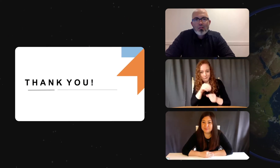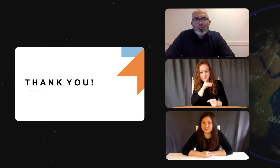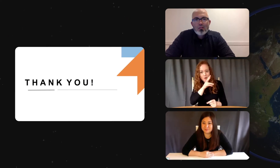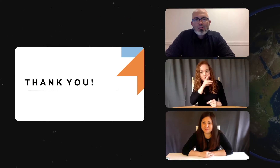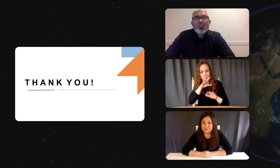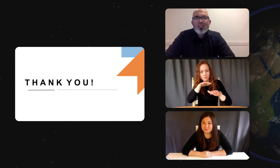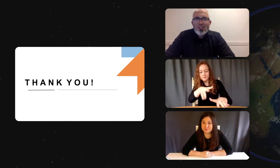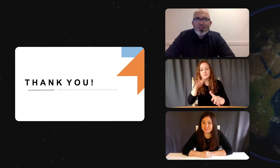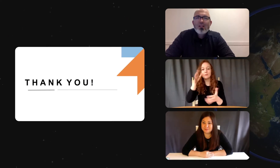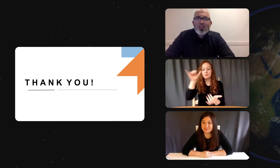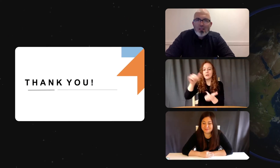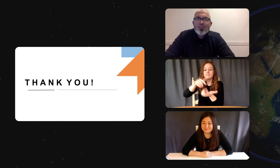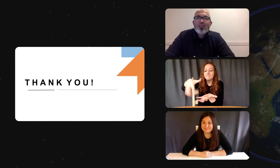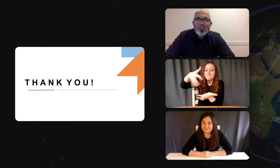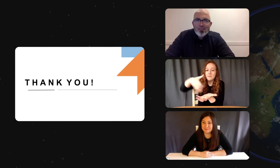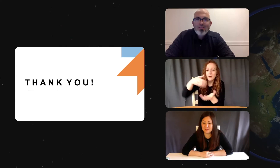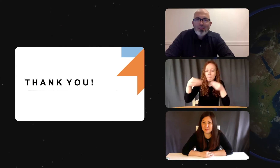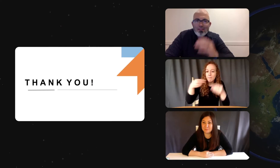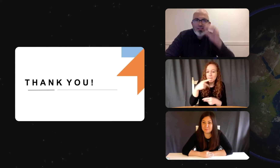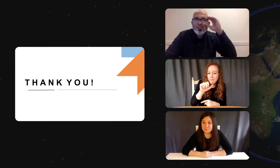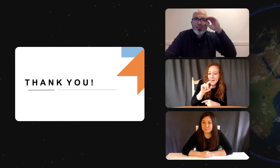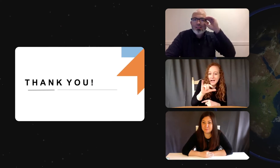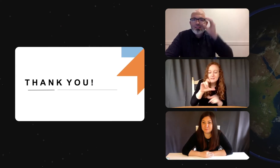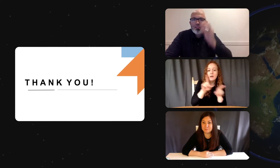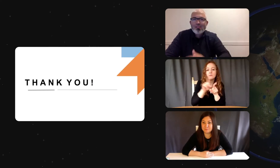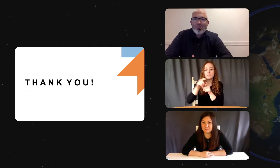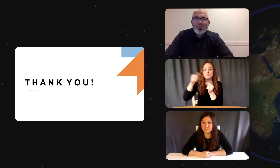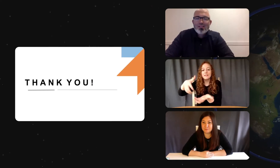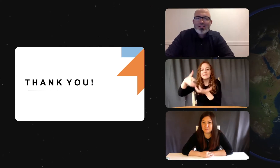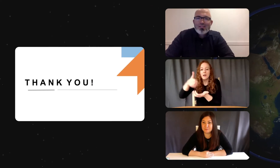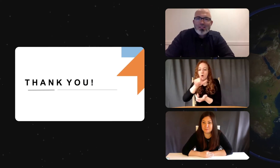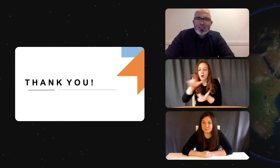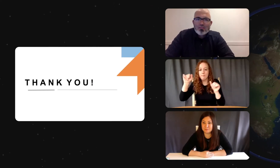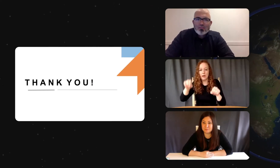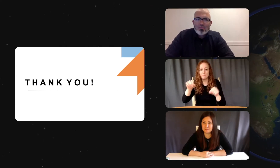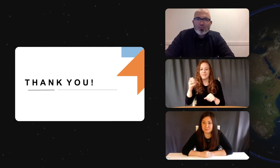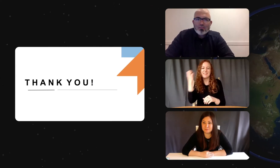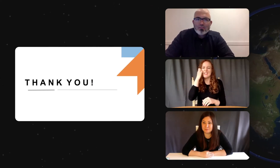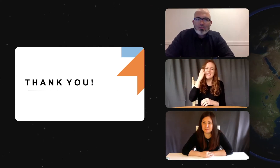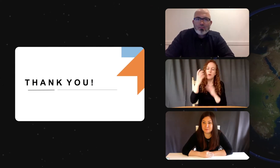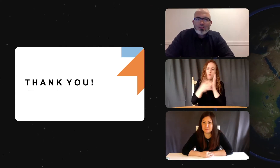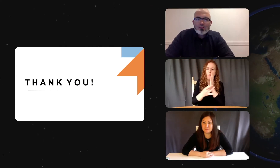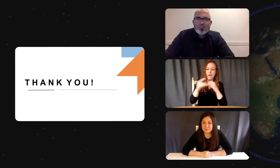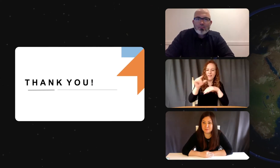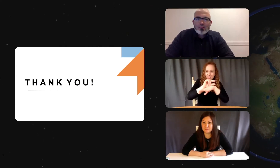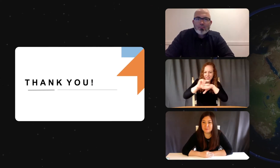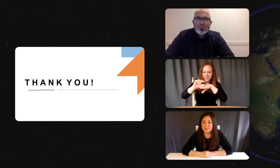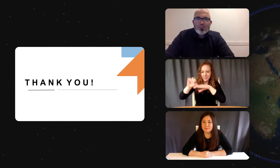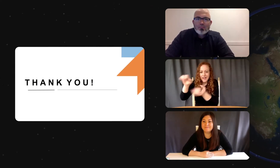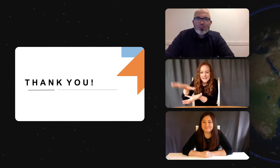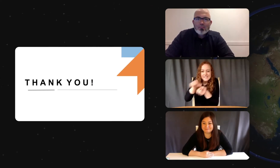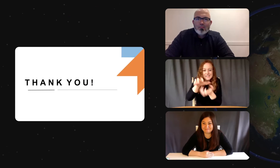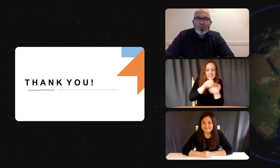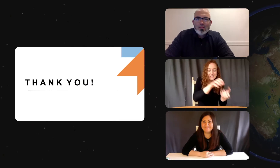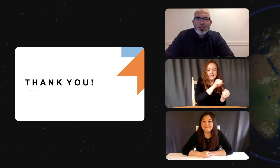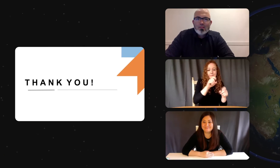There are machines that can be put in the water to suck up the oil.